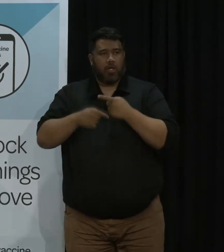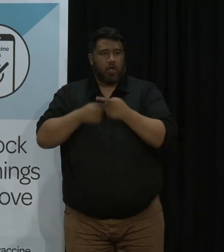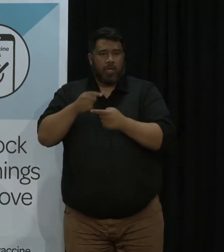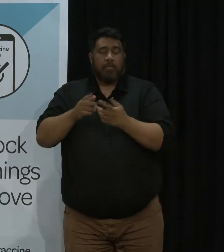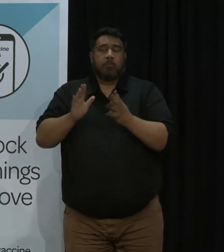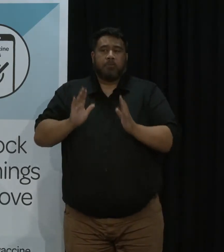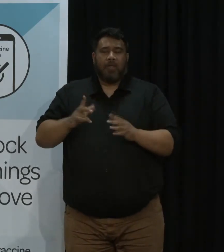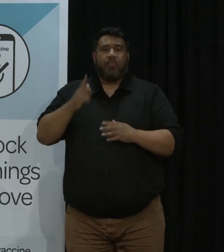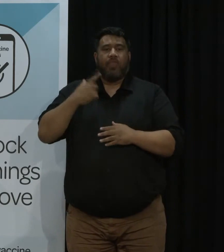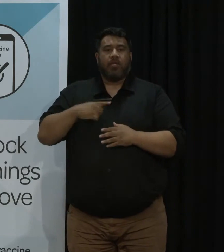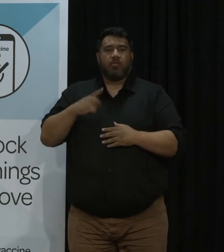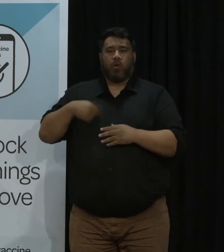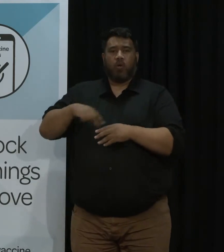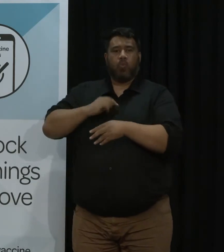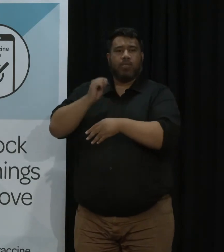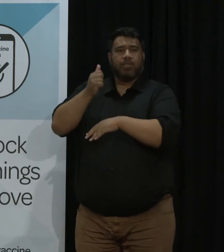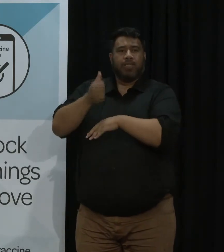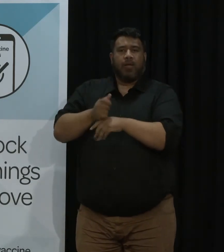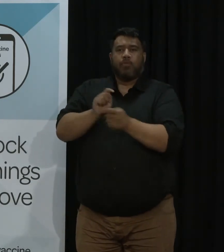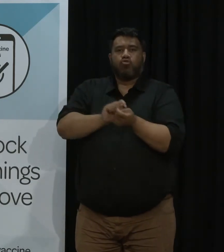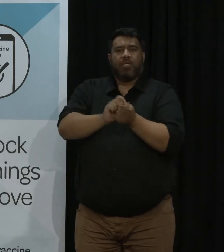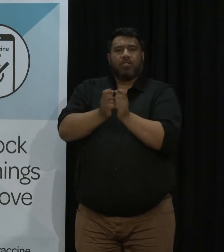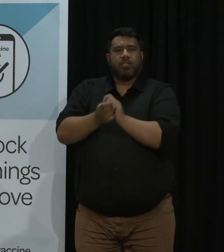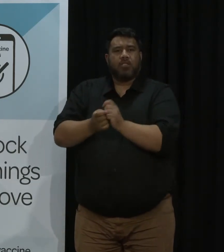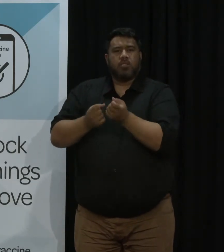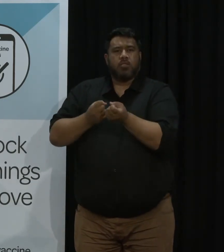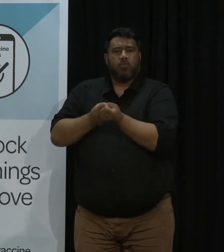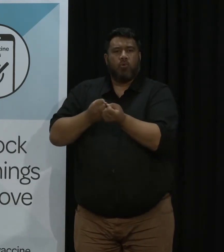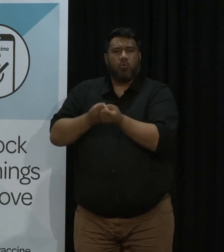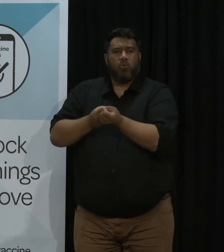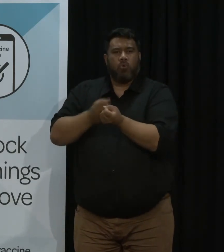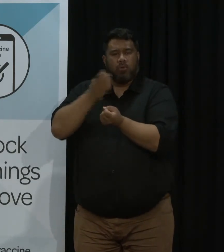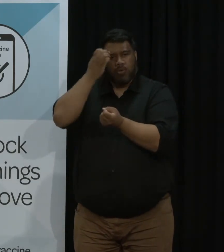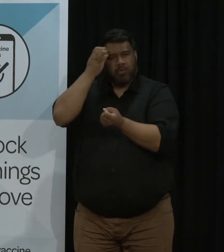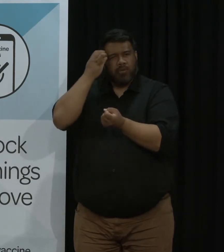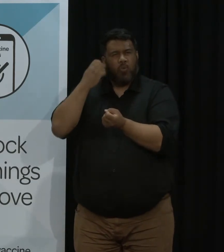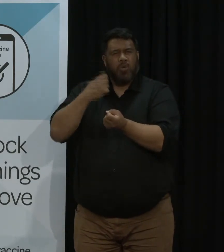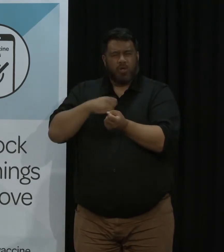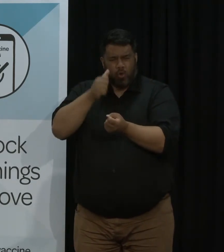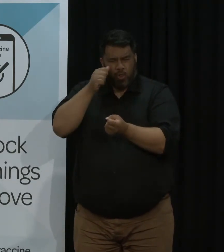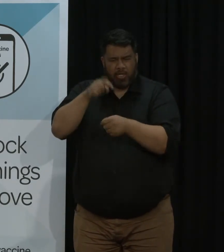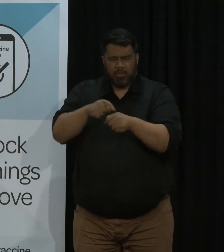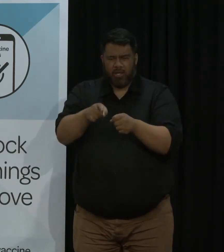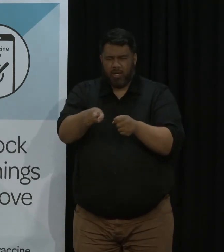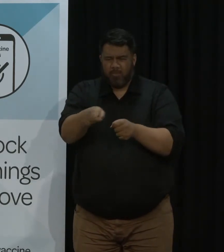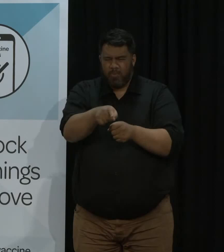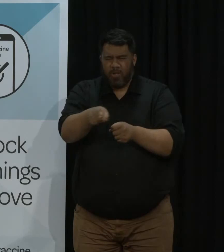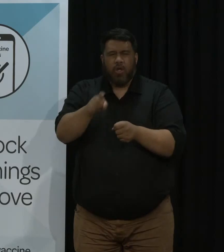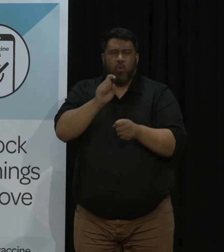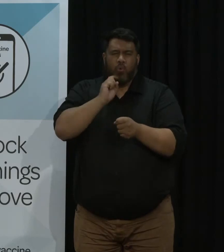decision that they will be unable to go ahead, it is one